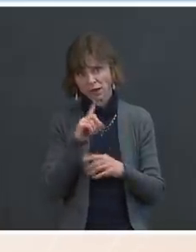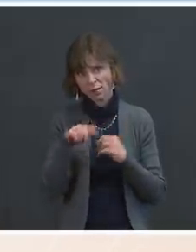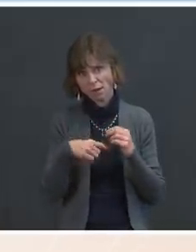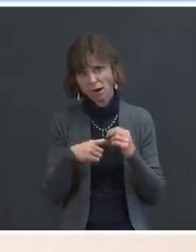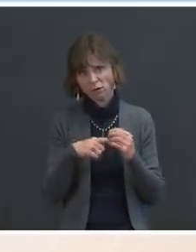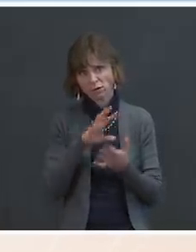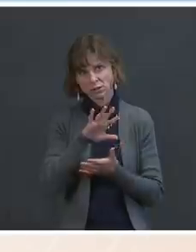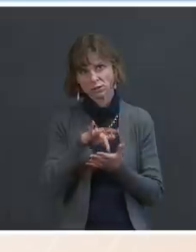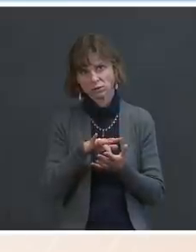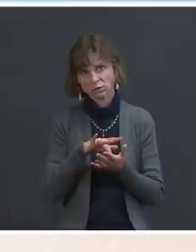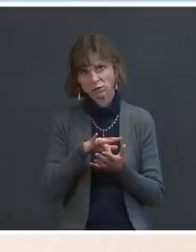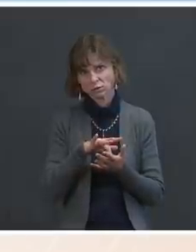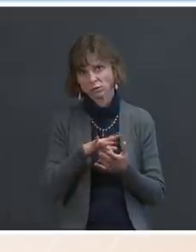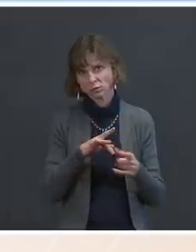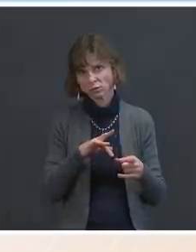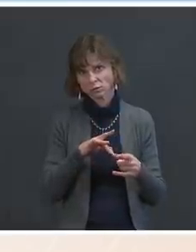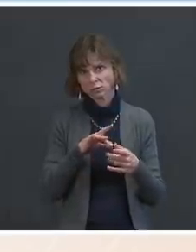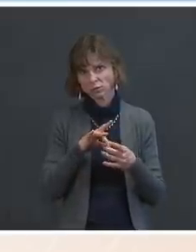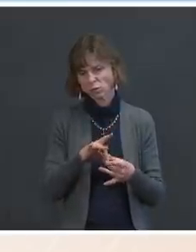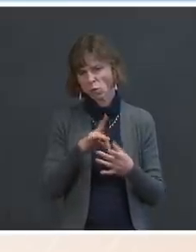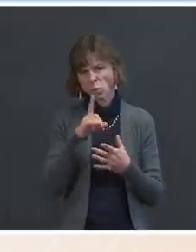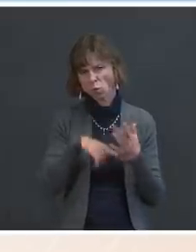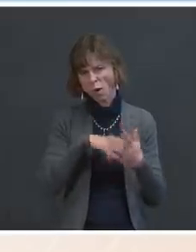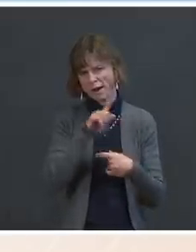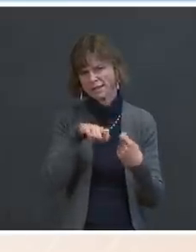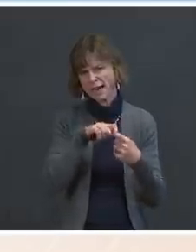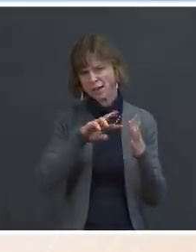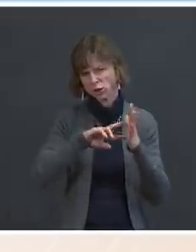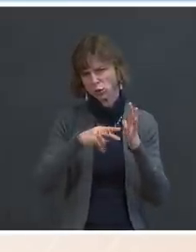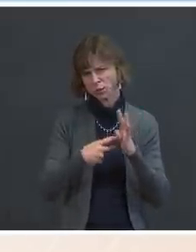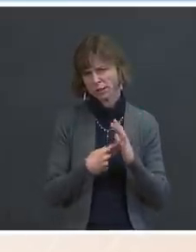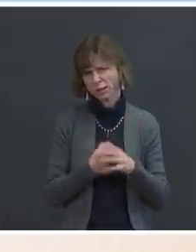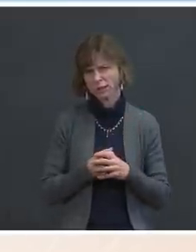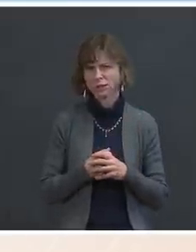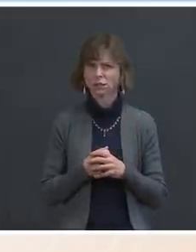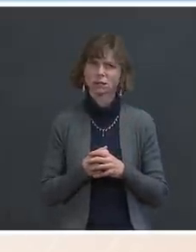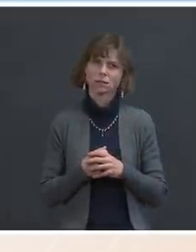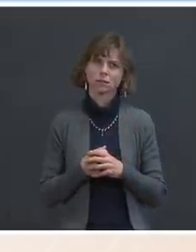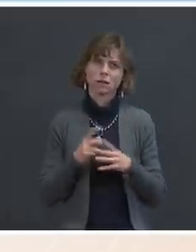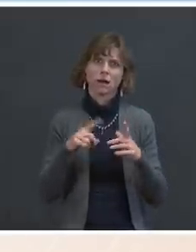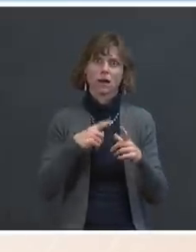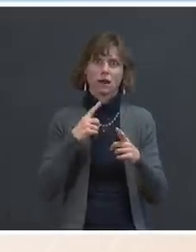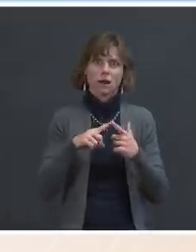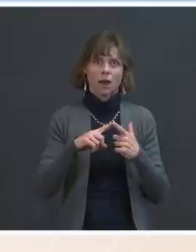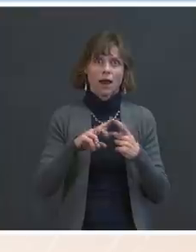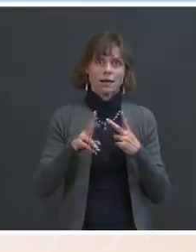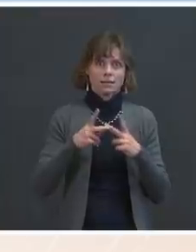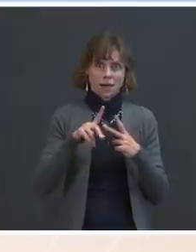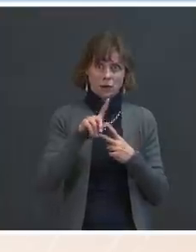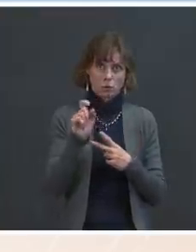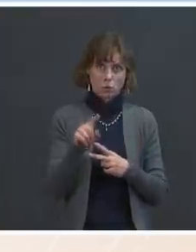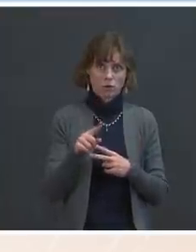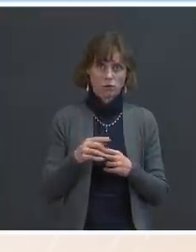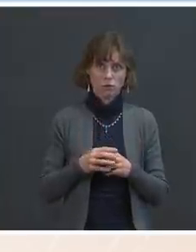Ambassador Jacobson: Sure. The Press: And like, what exactly do you need? And then, just to -- sort of as a second question -- you know, you're talking about